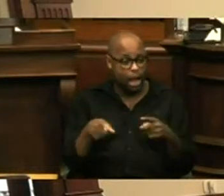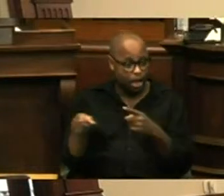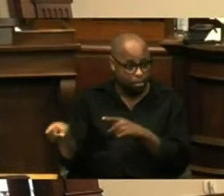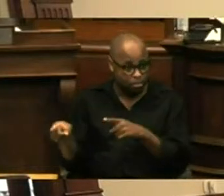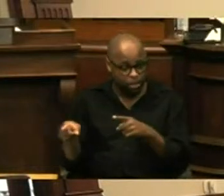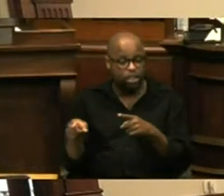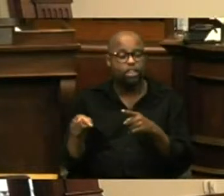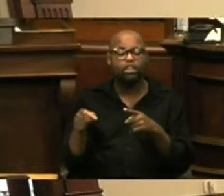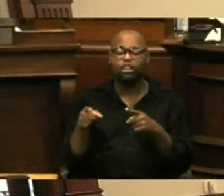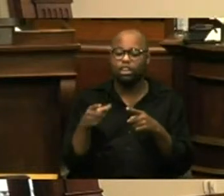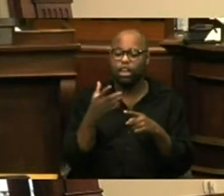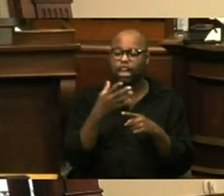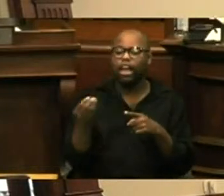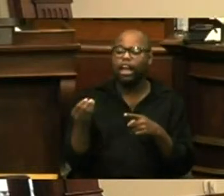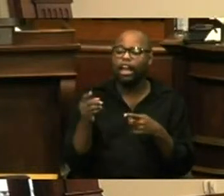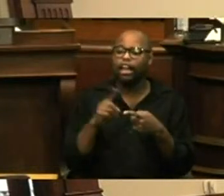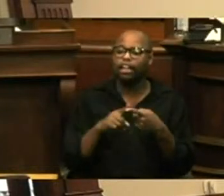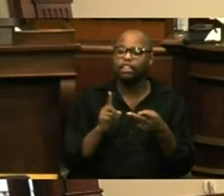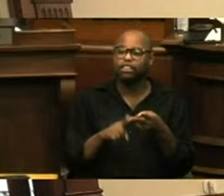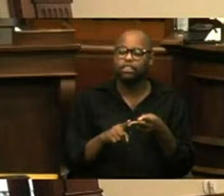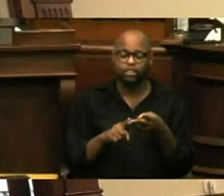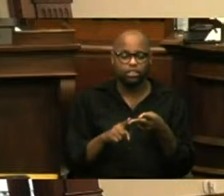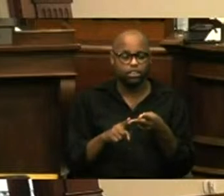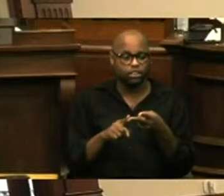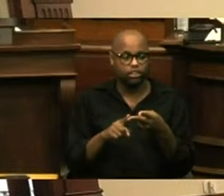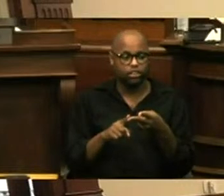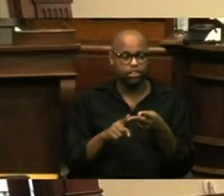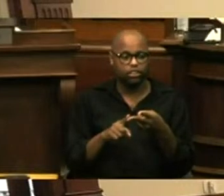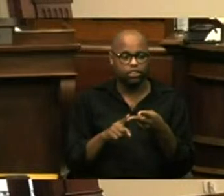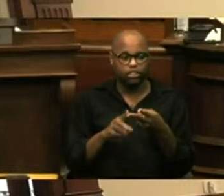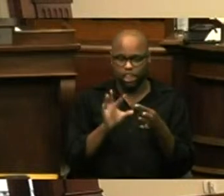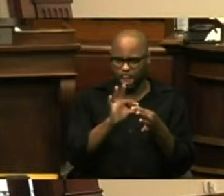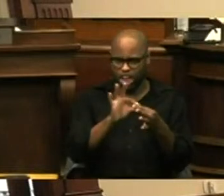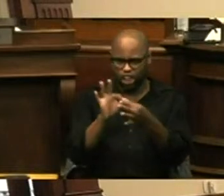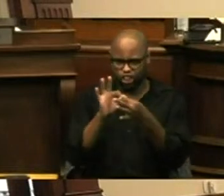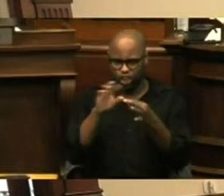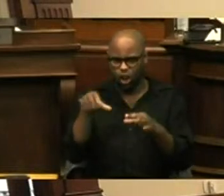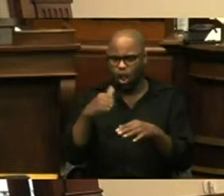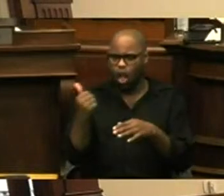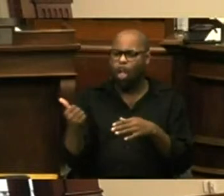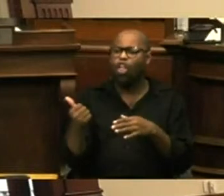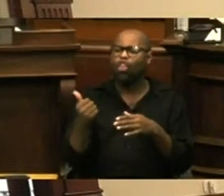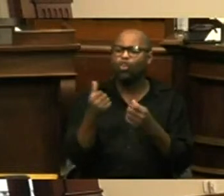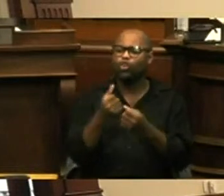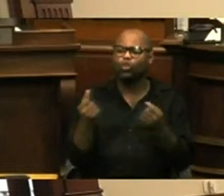of capacity building is being done on the city's end, what